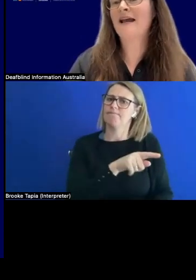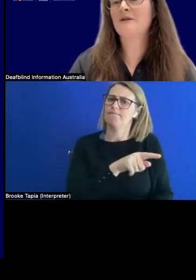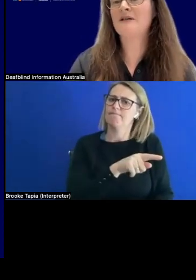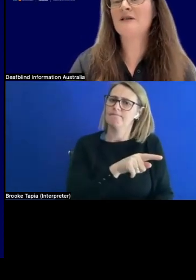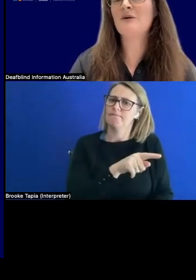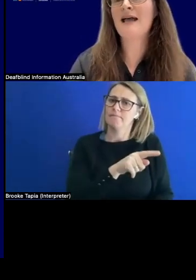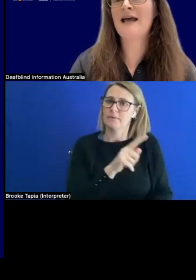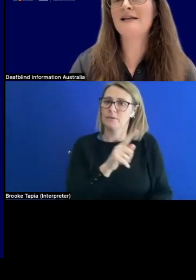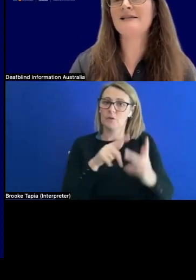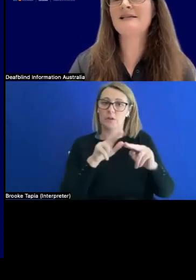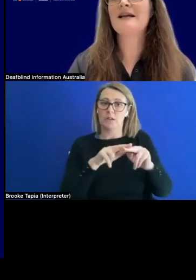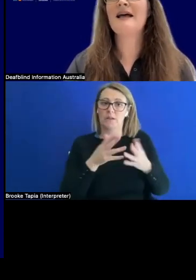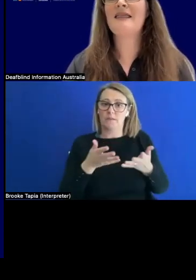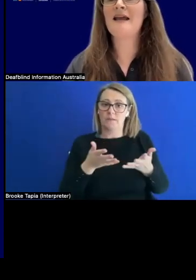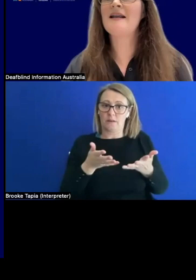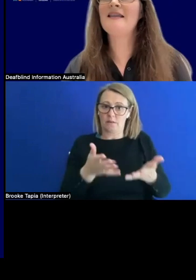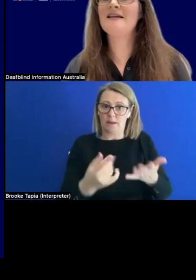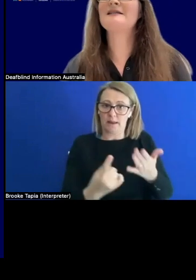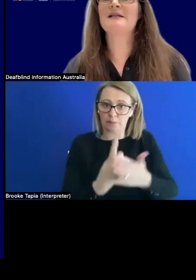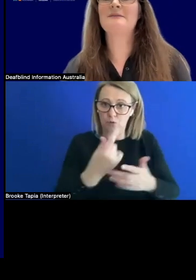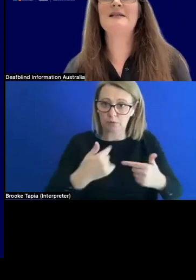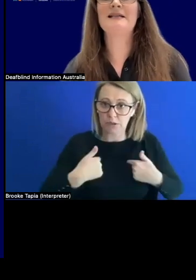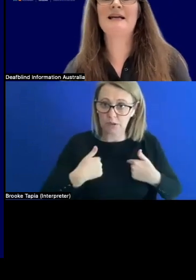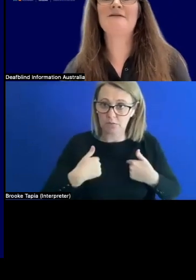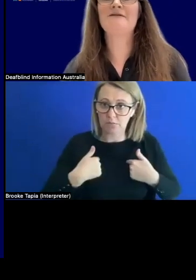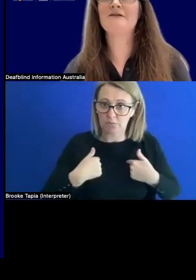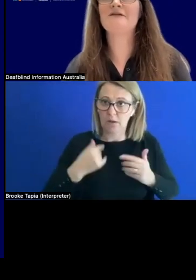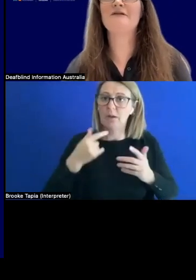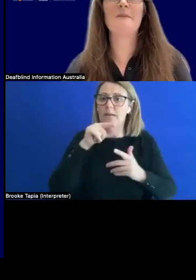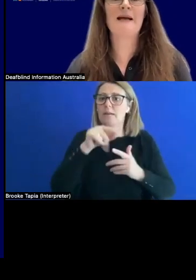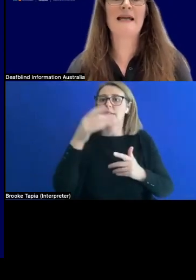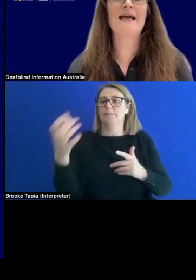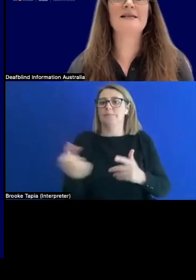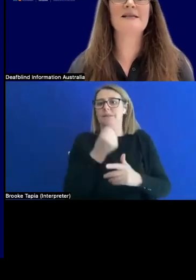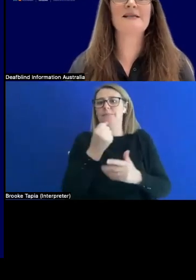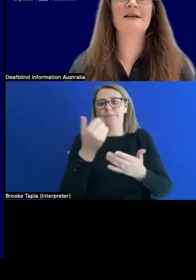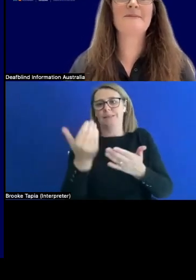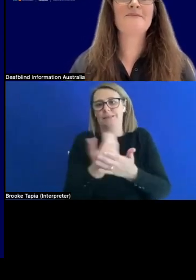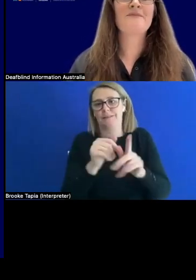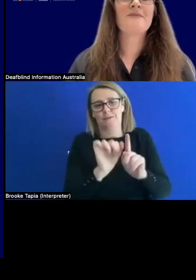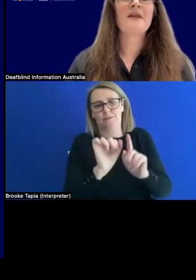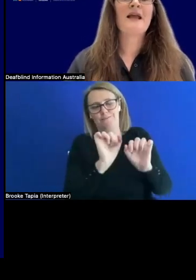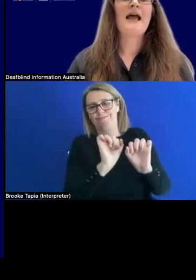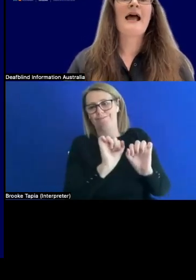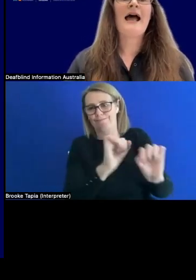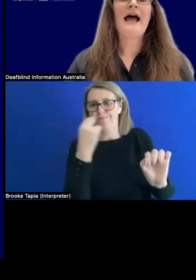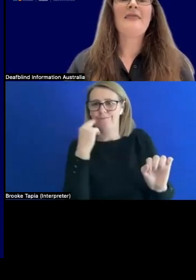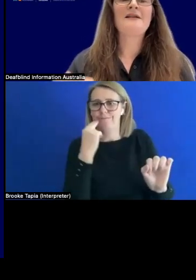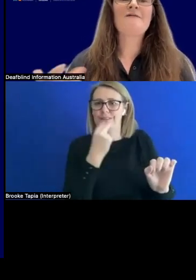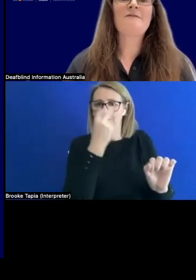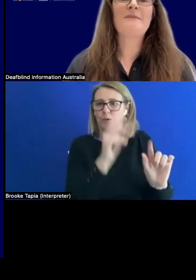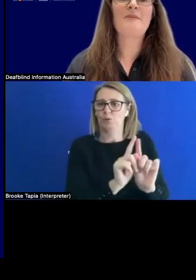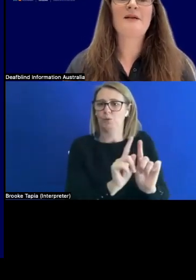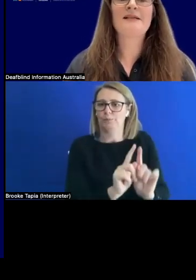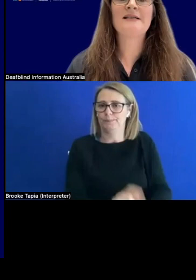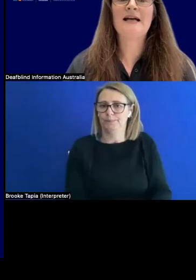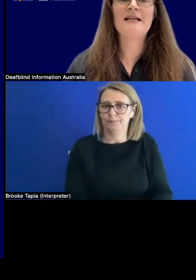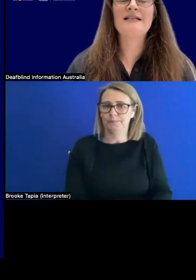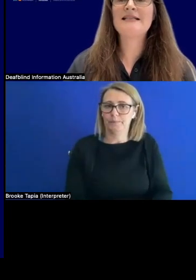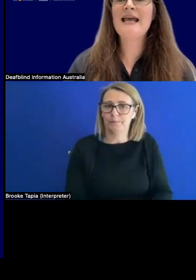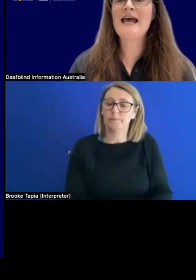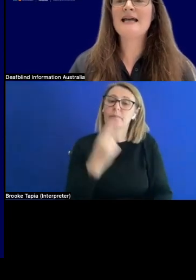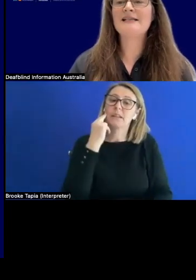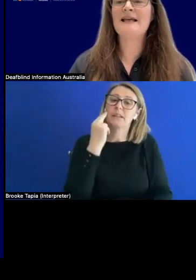happen to your hands, then this must be safe for my hands”, and the deafblind person understands